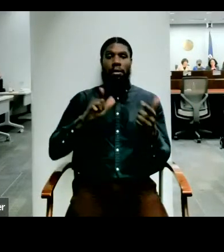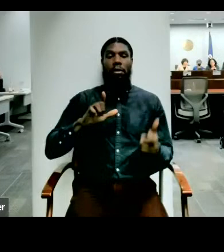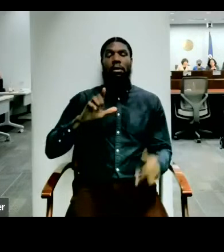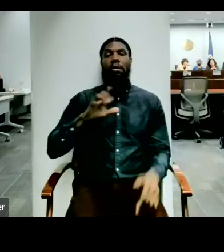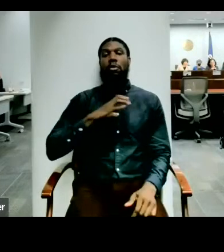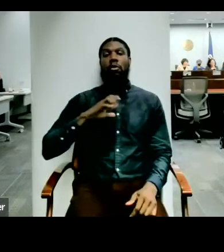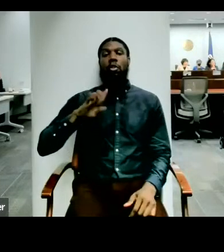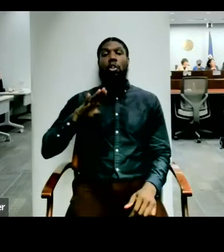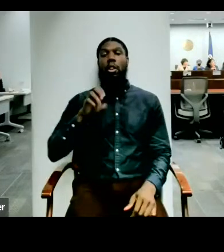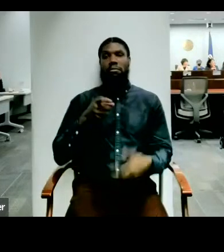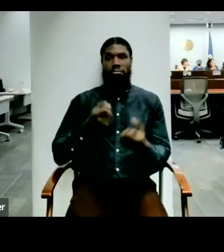I vote in favor.